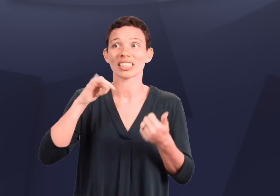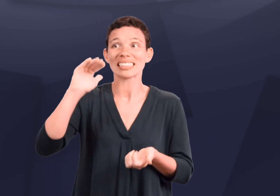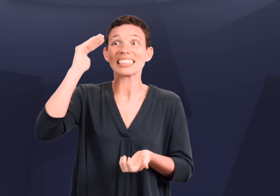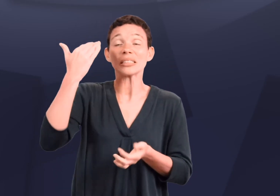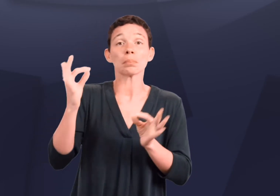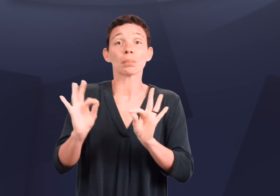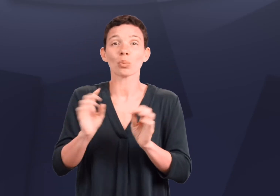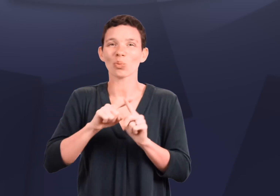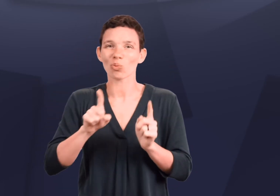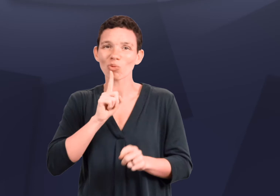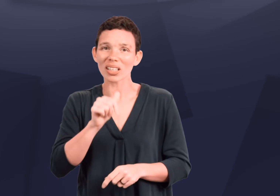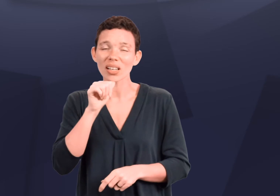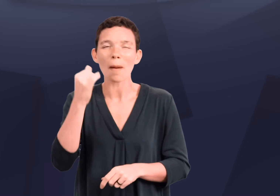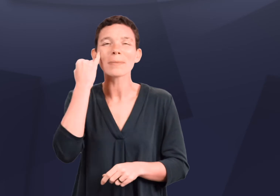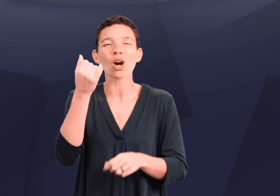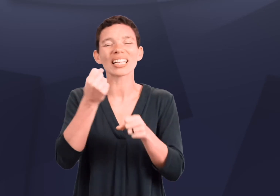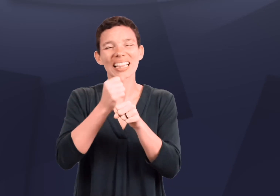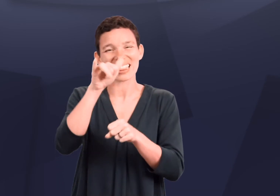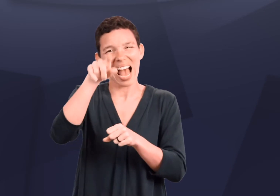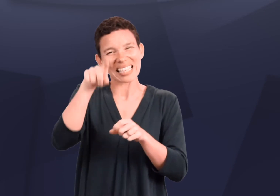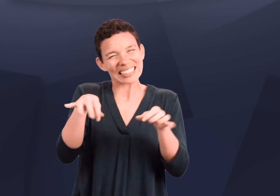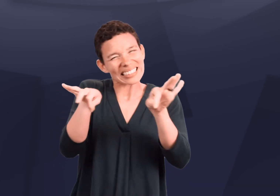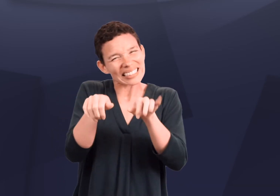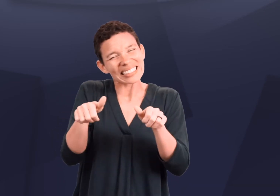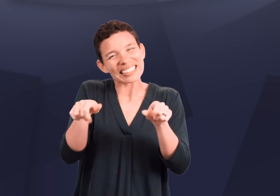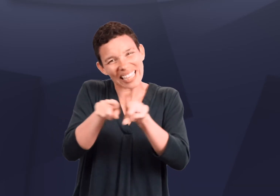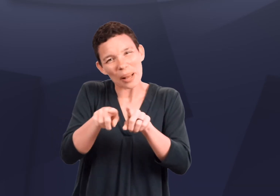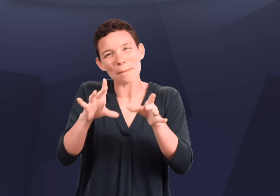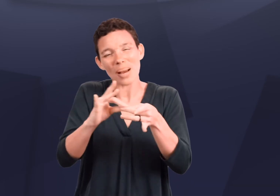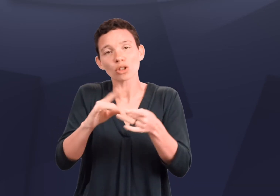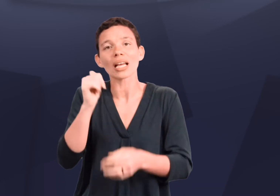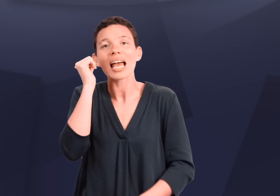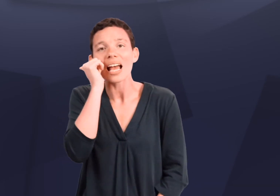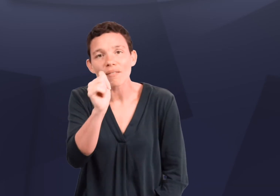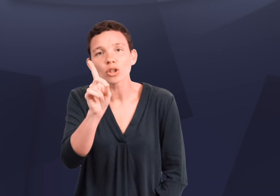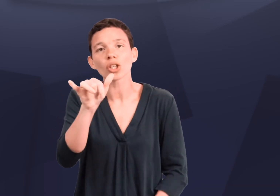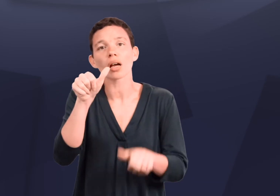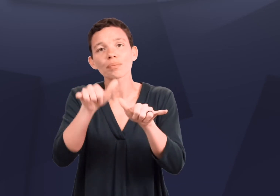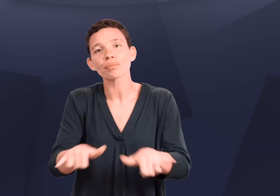that a family may experience on a daily basis. Microaggressions may seem trivial, but they are not.